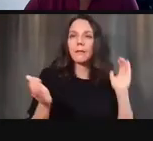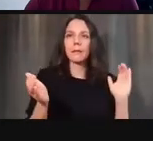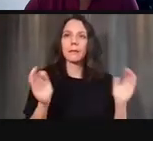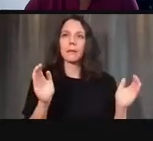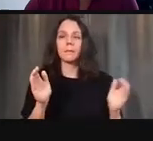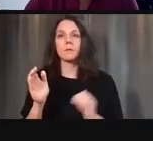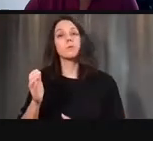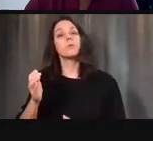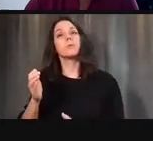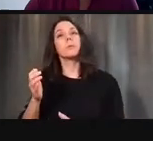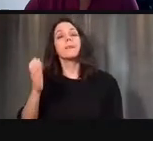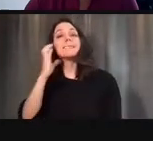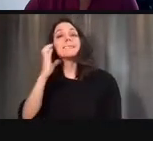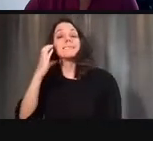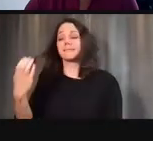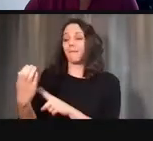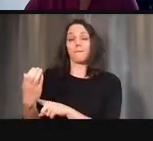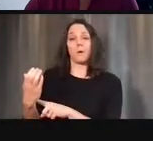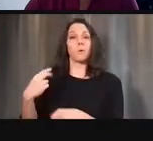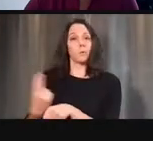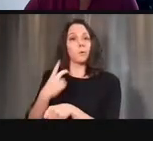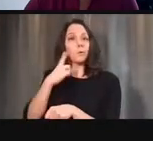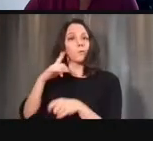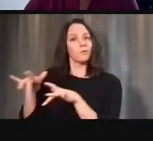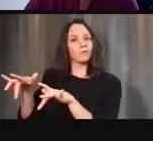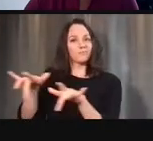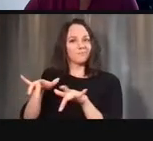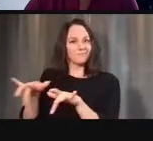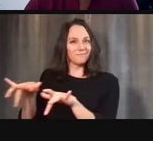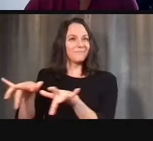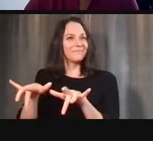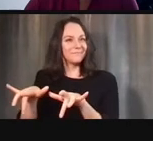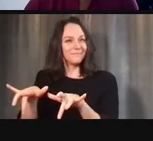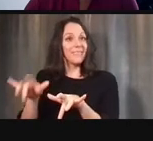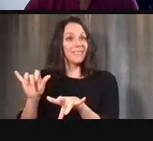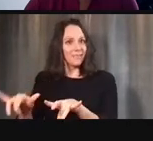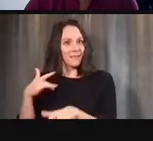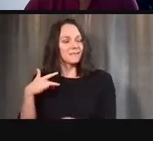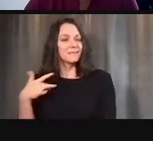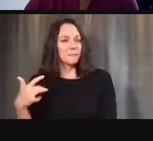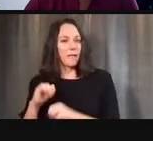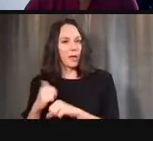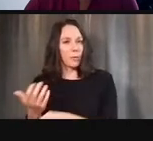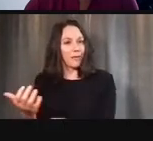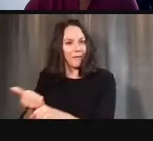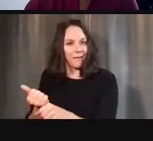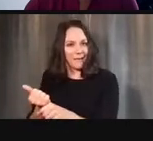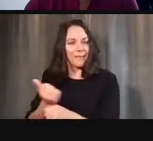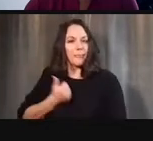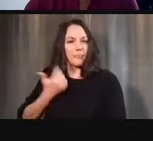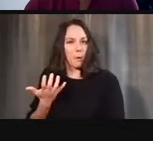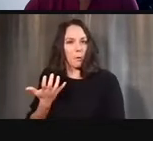which is the primary way that we receive poems from the poets that are involved. We're not asking them to go into a studio